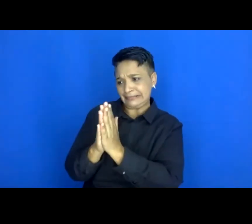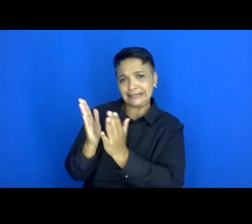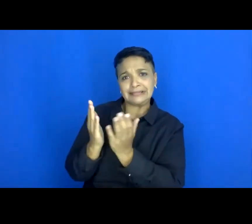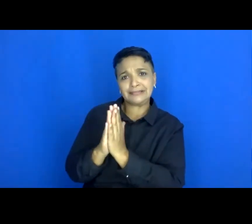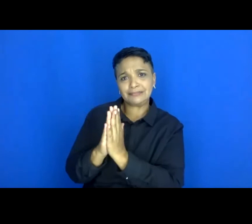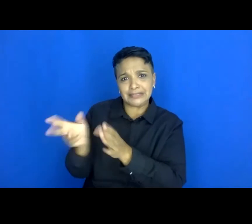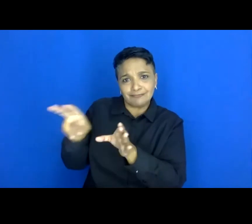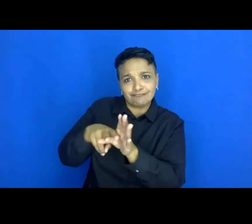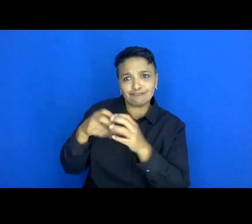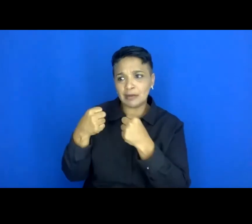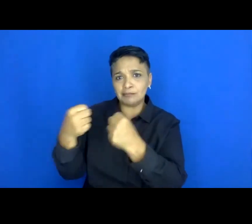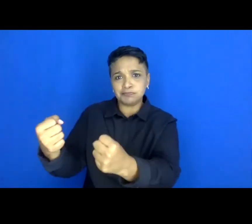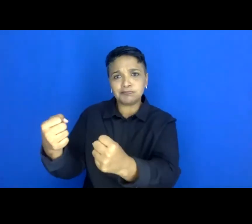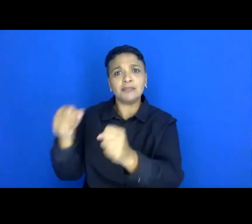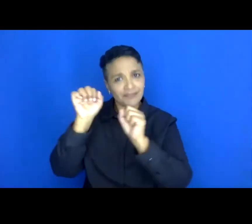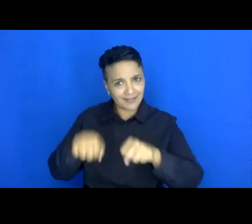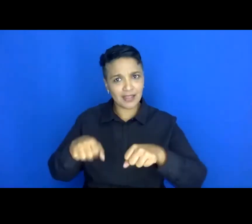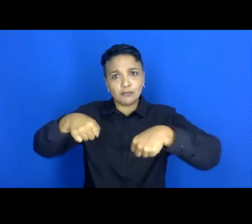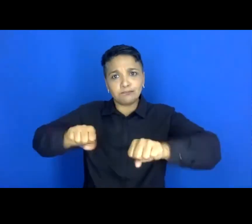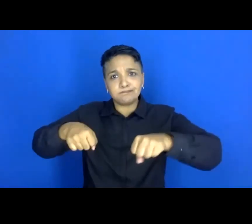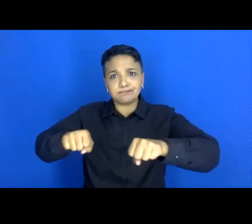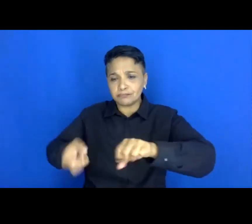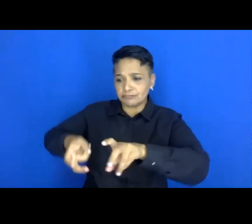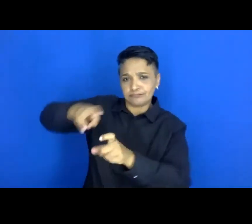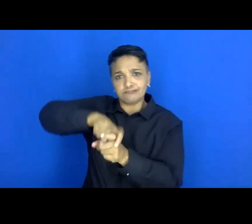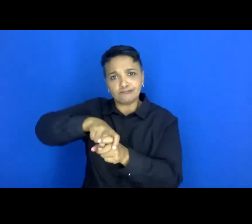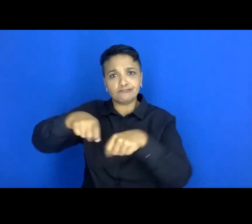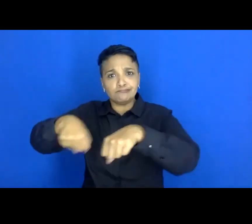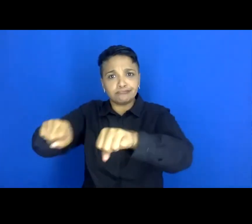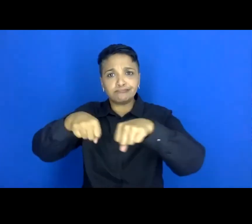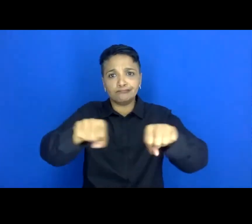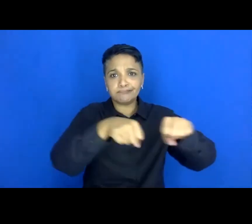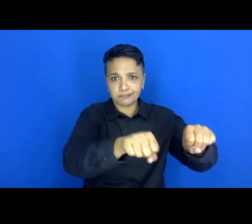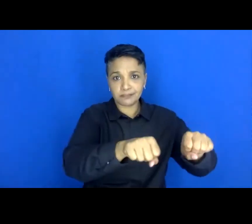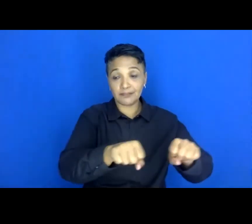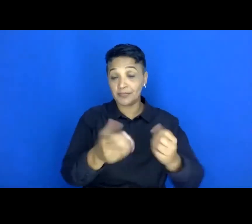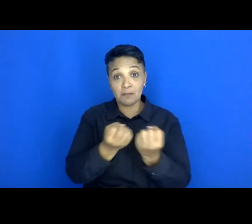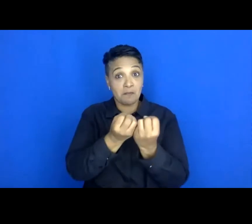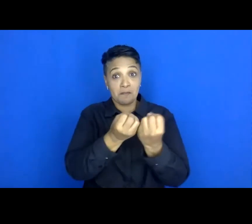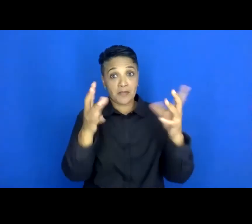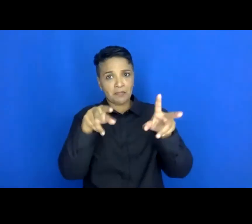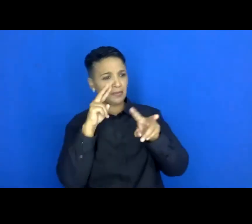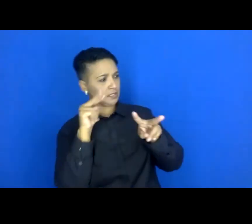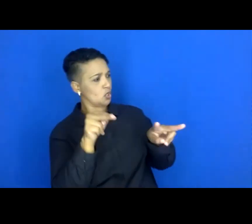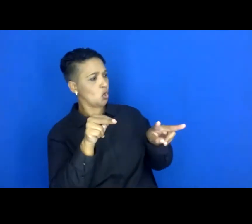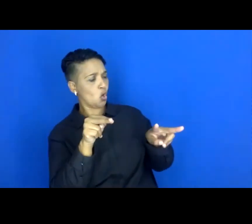anything you have to pay for it and many people when they see you they think you're lying you